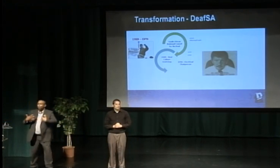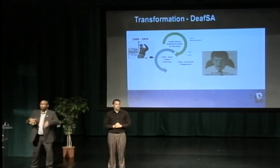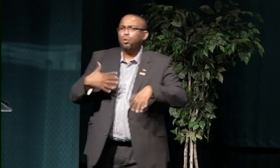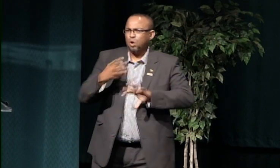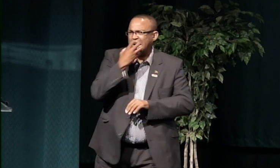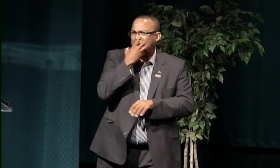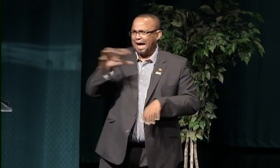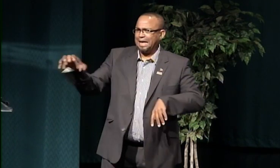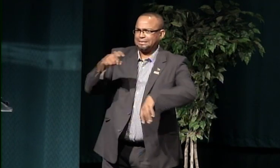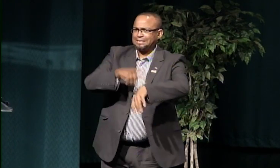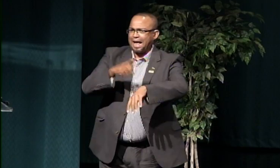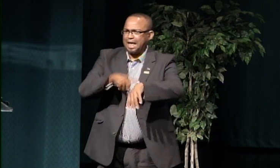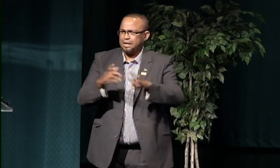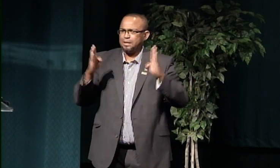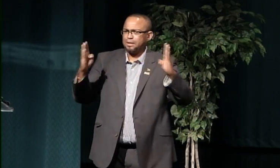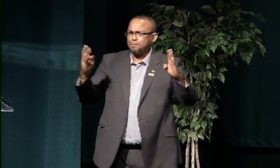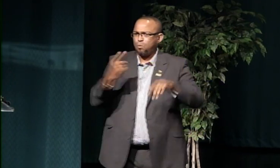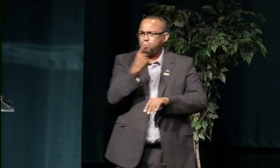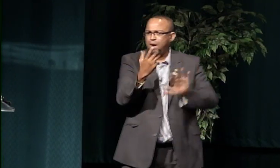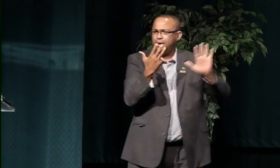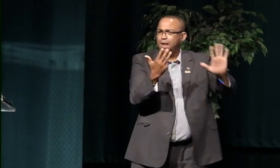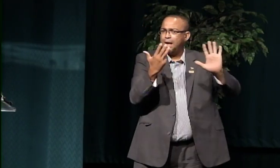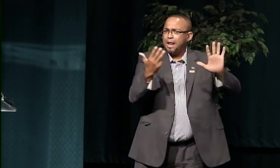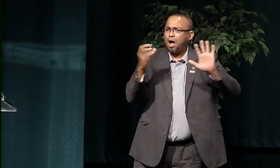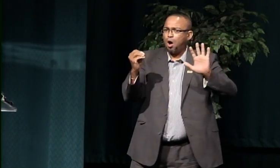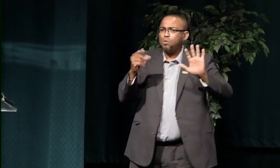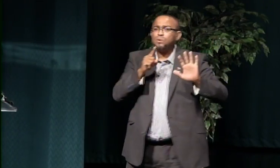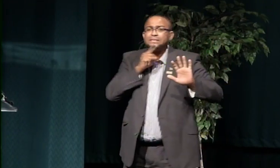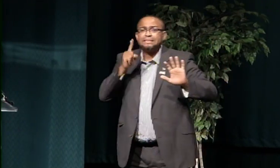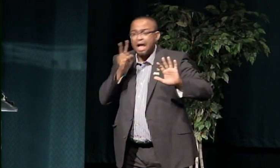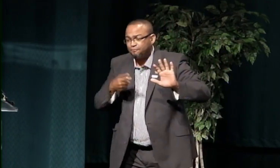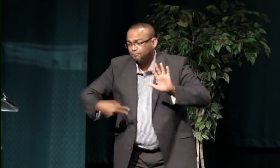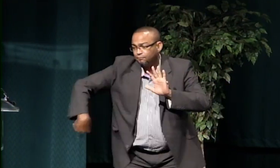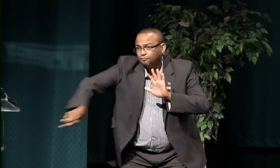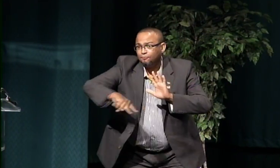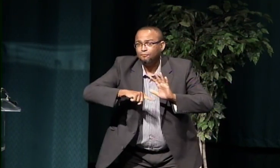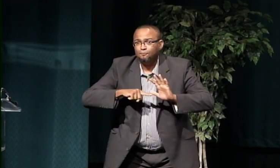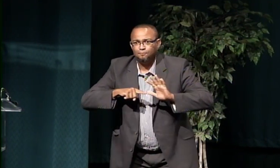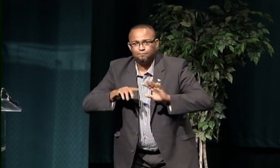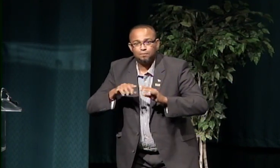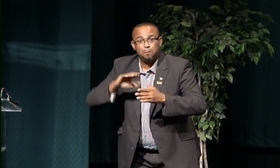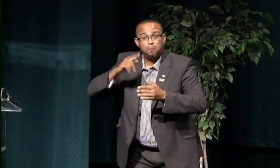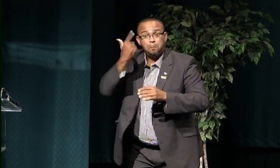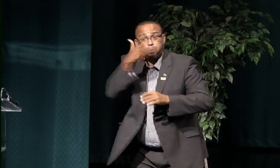that we needed to create change in our own provinces.